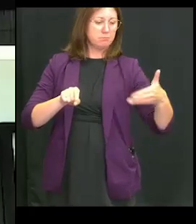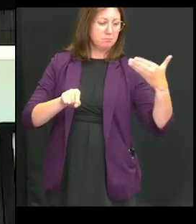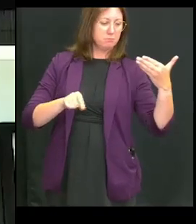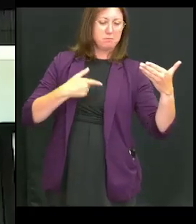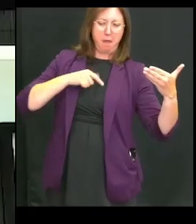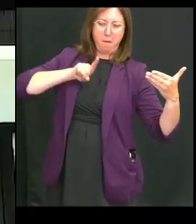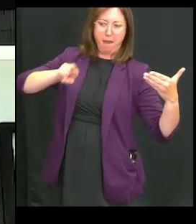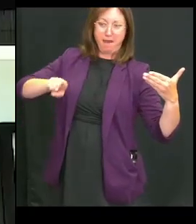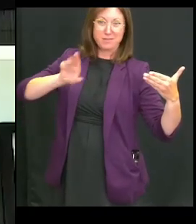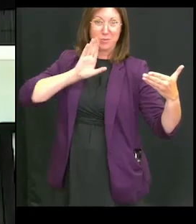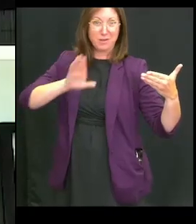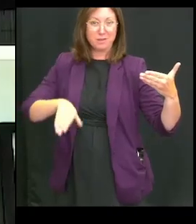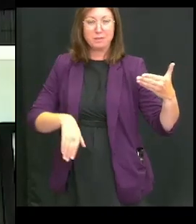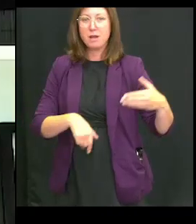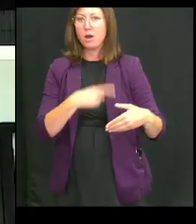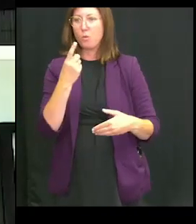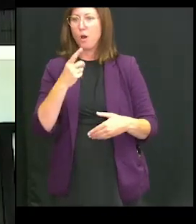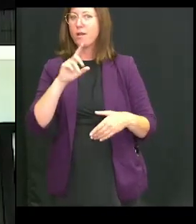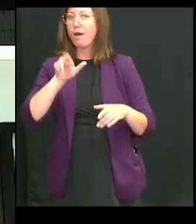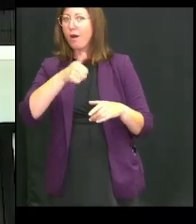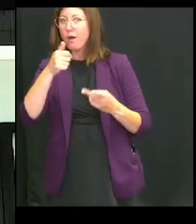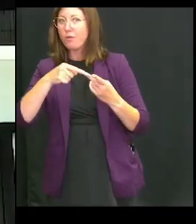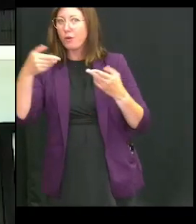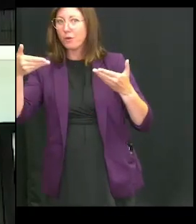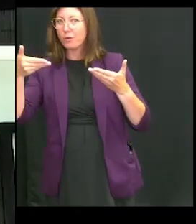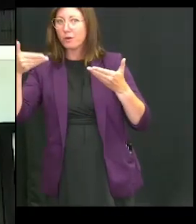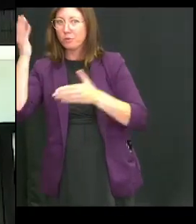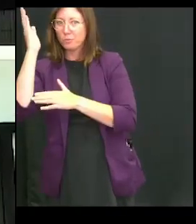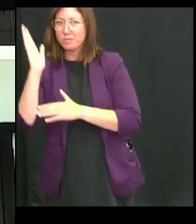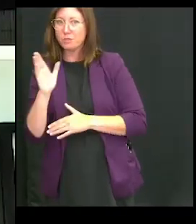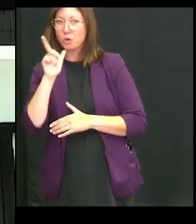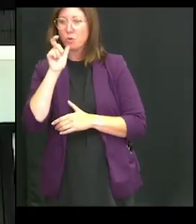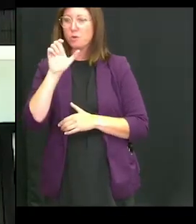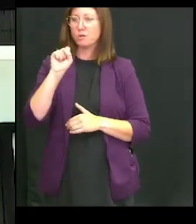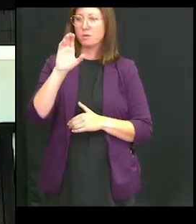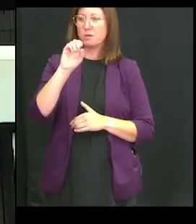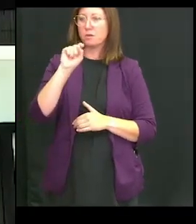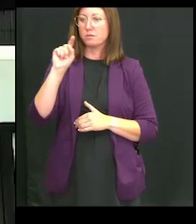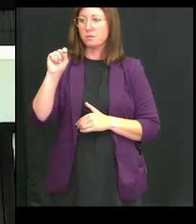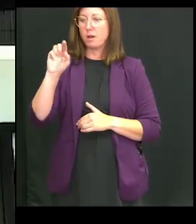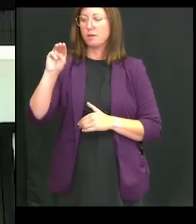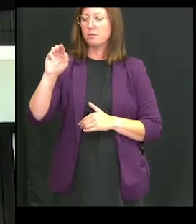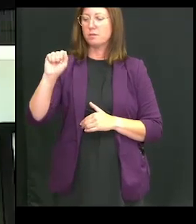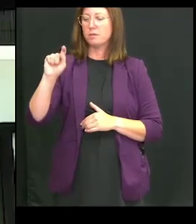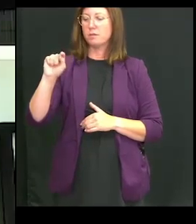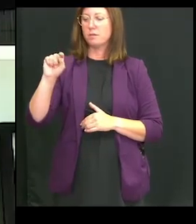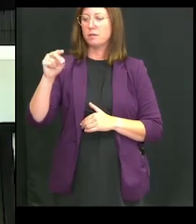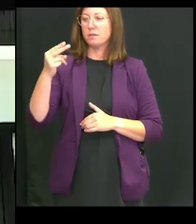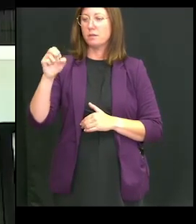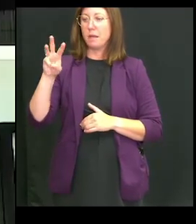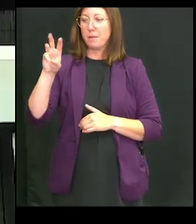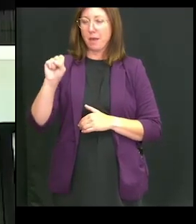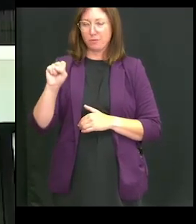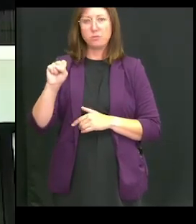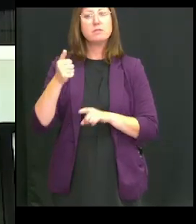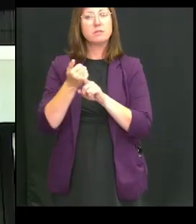One of whom I'd like to introduce now is Scott Matthews. So, Scott Matthews, also joining us on our panel today,